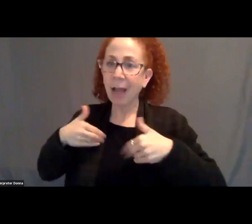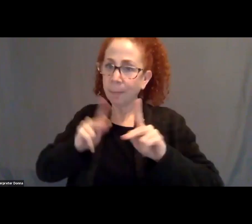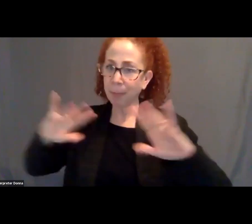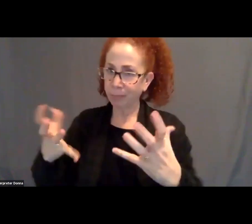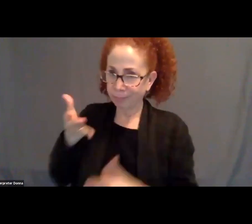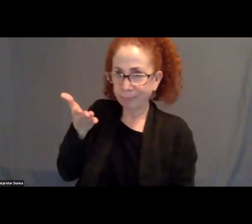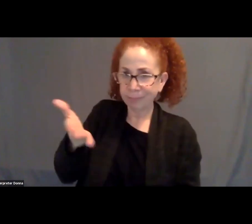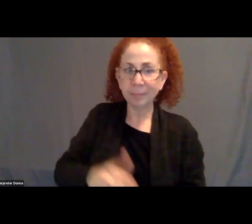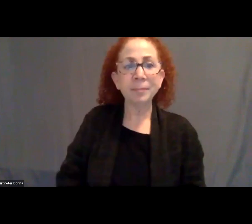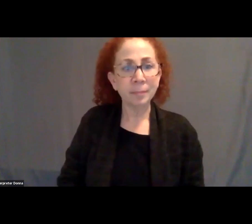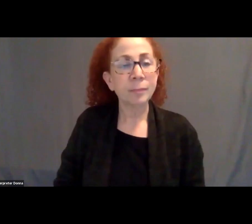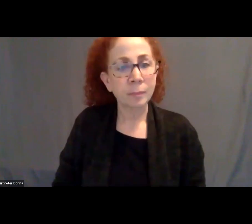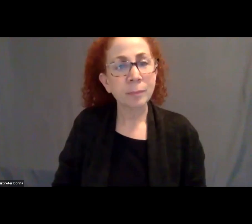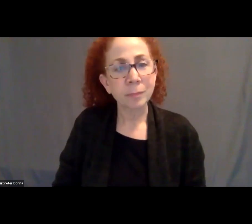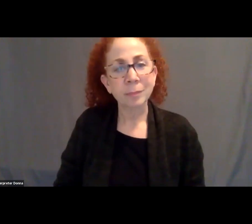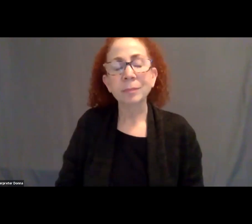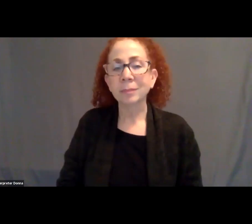The complexity lies in the tensions